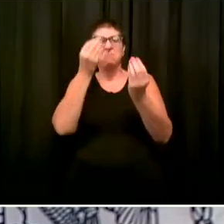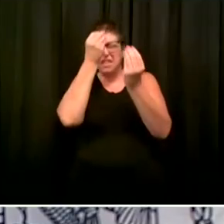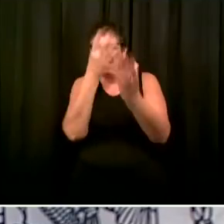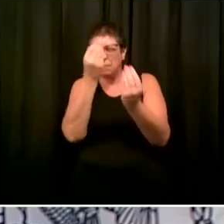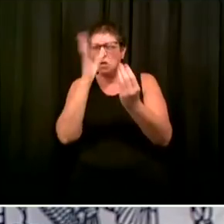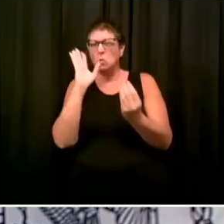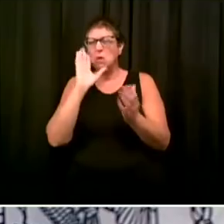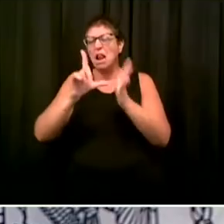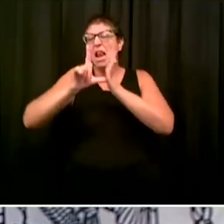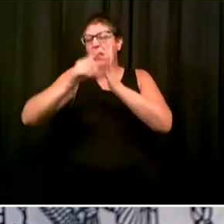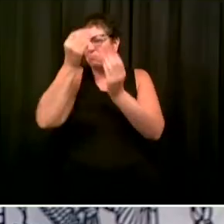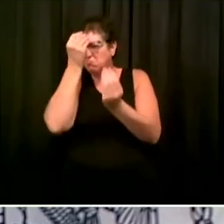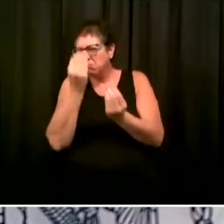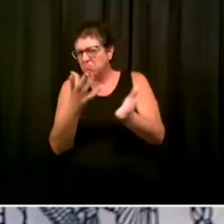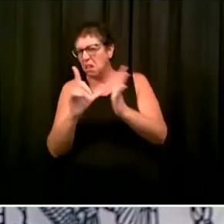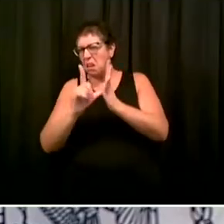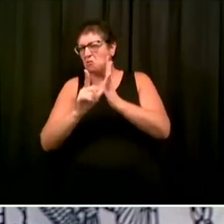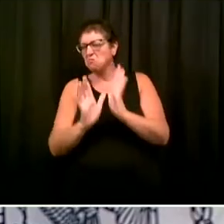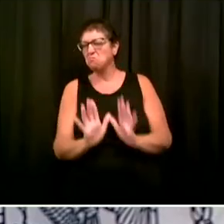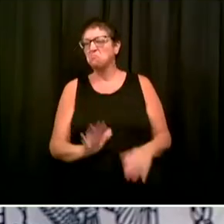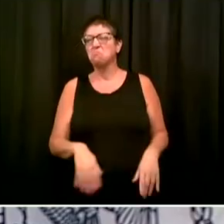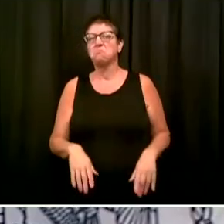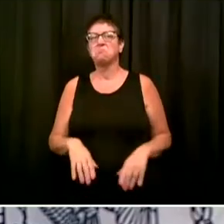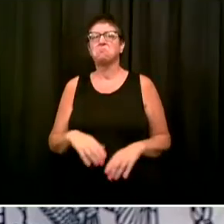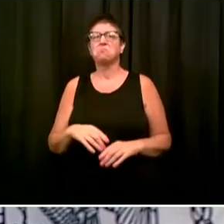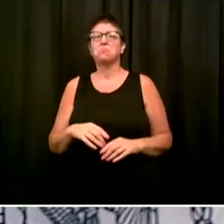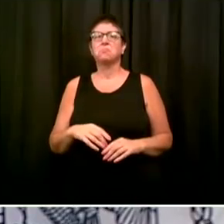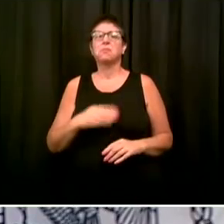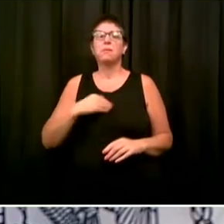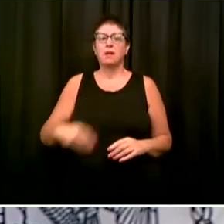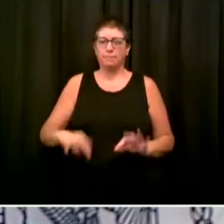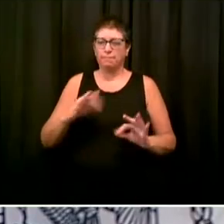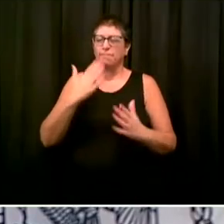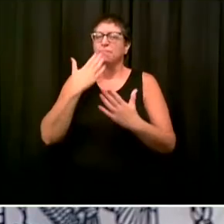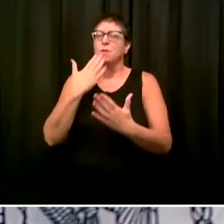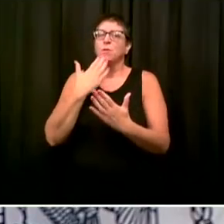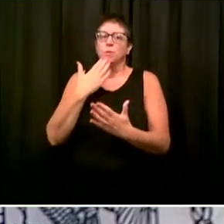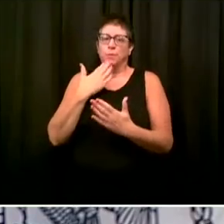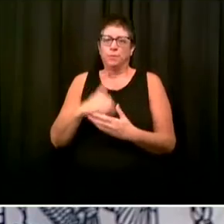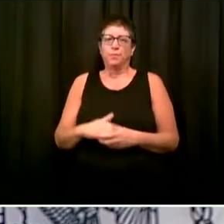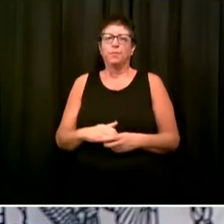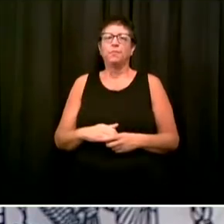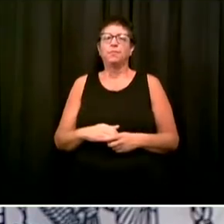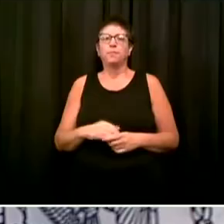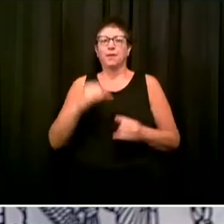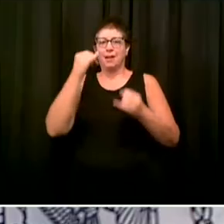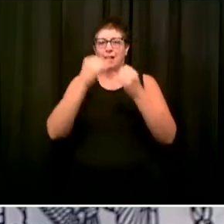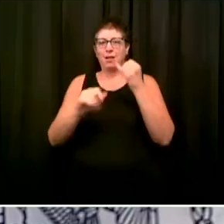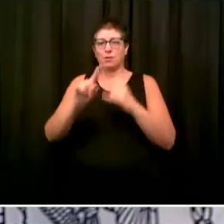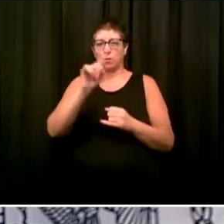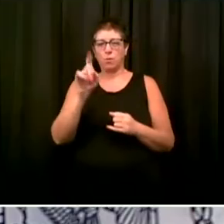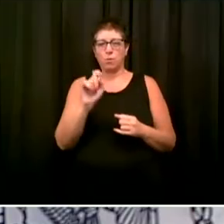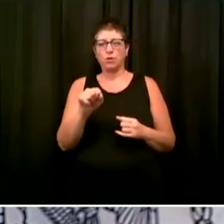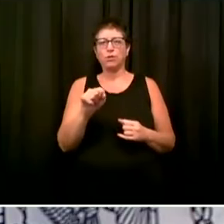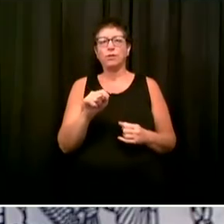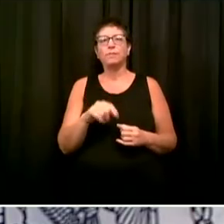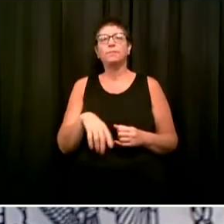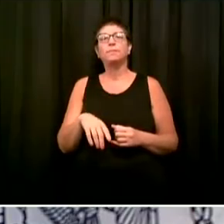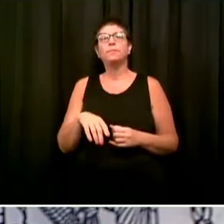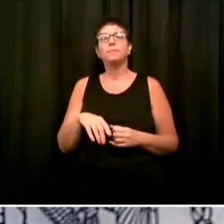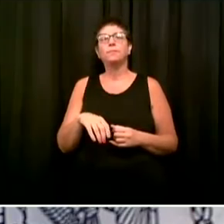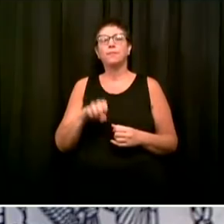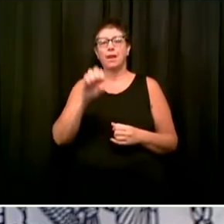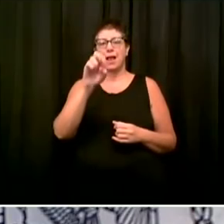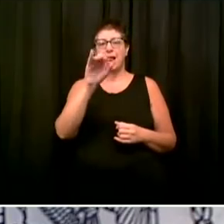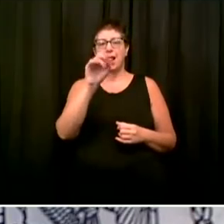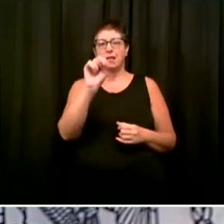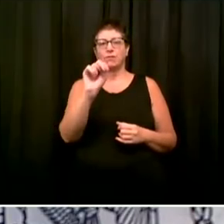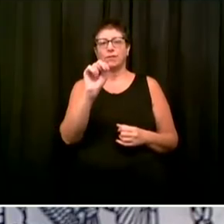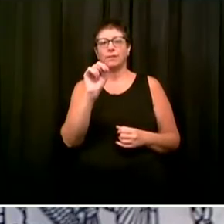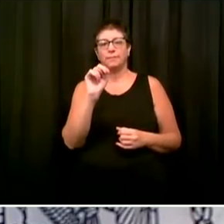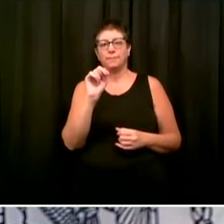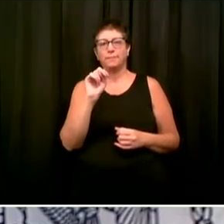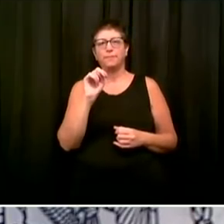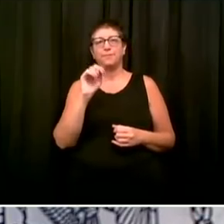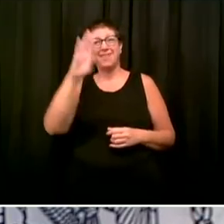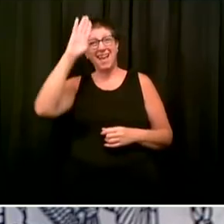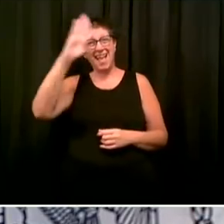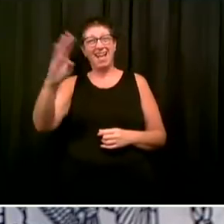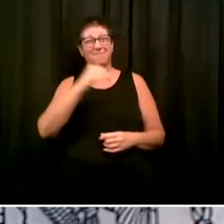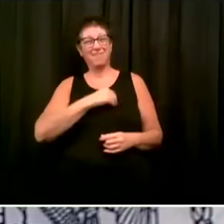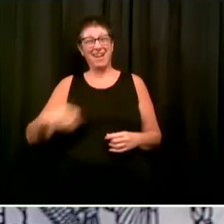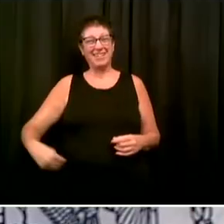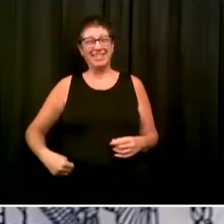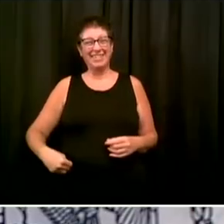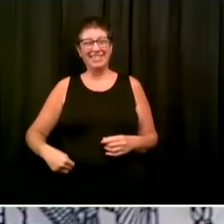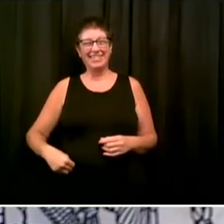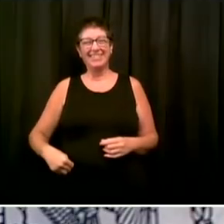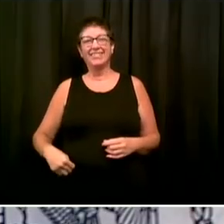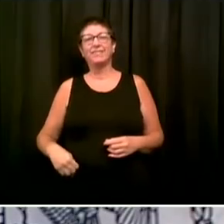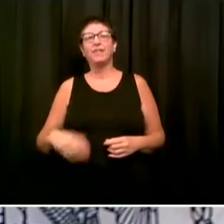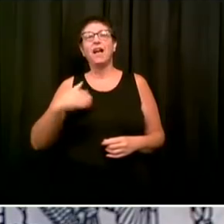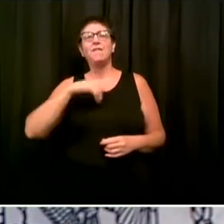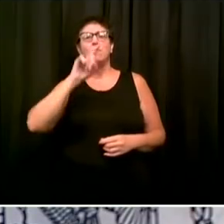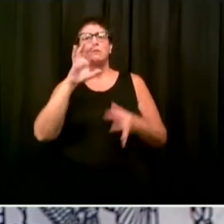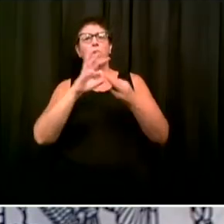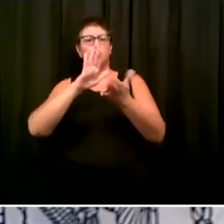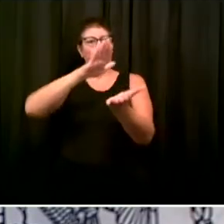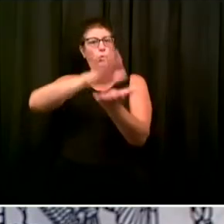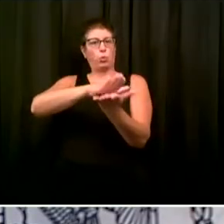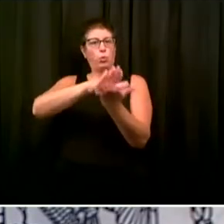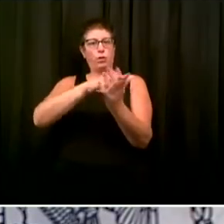WORK OVER THE SUMMER.